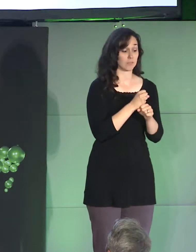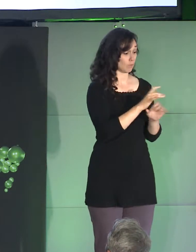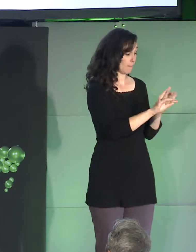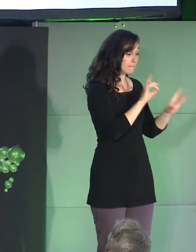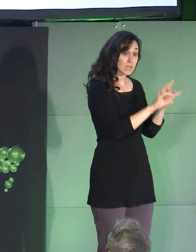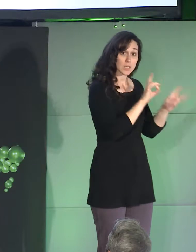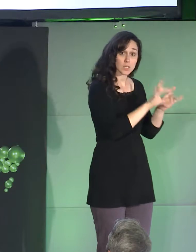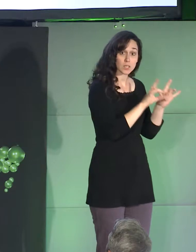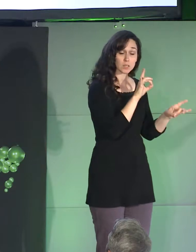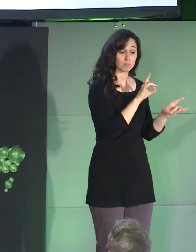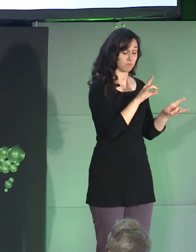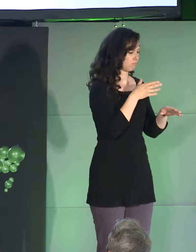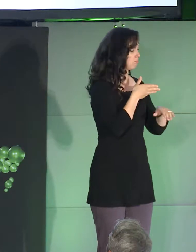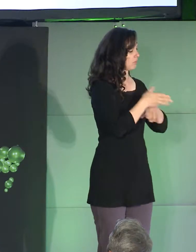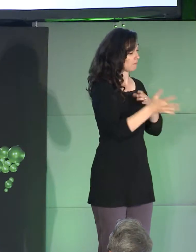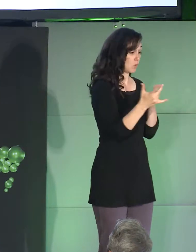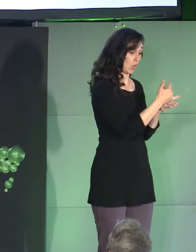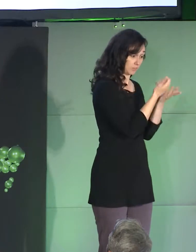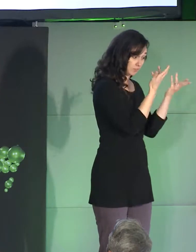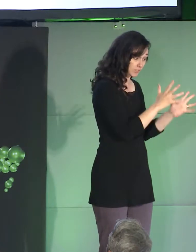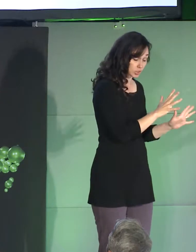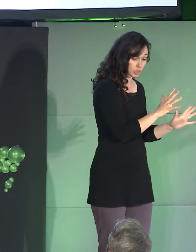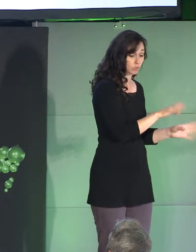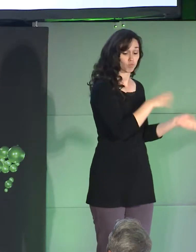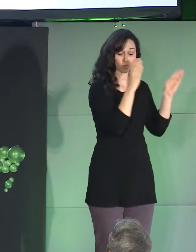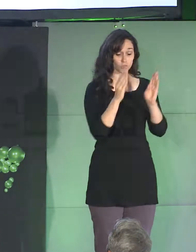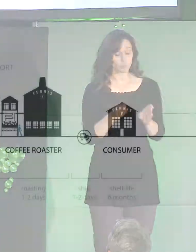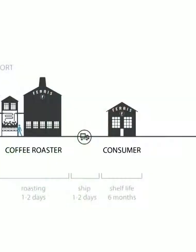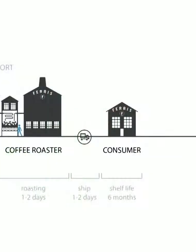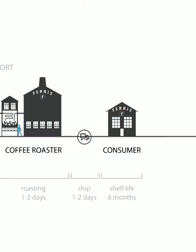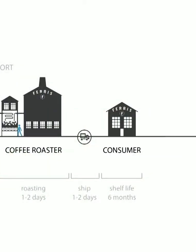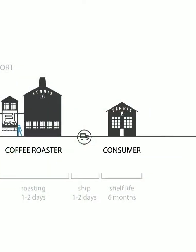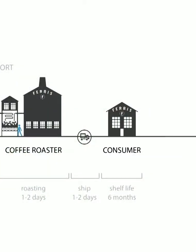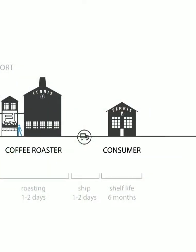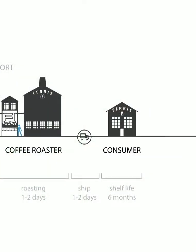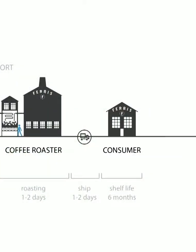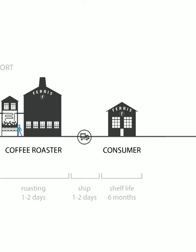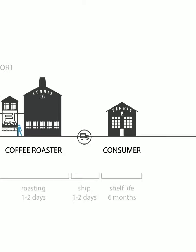after it's been harvested to where it would go eventually to be roasted and sold to the consumer.